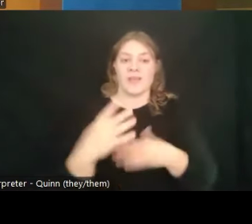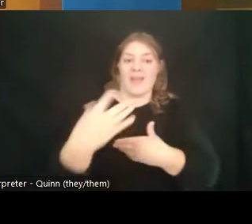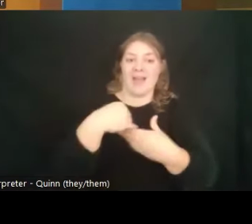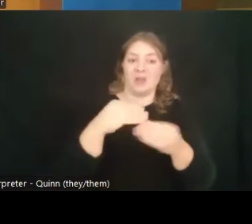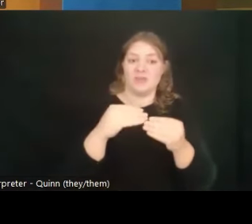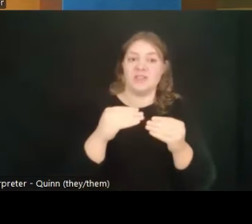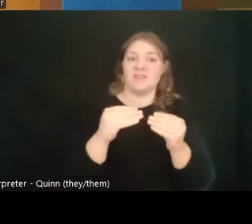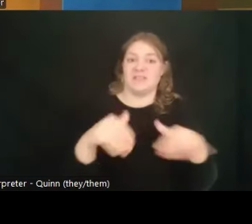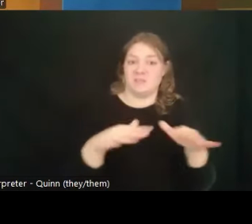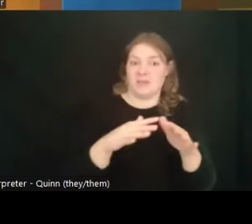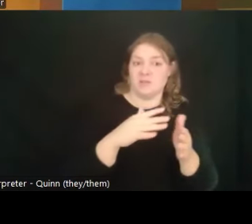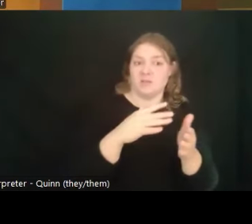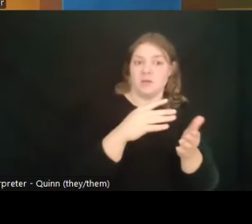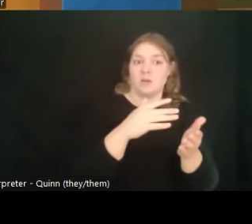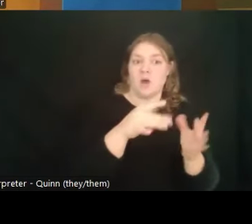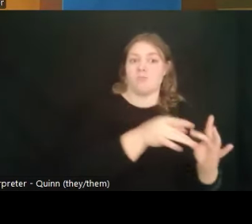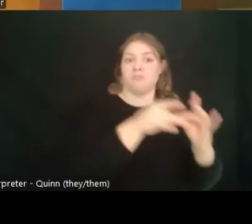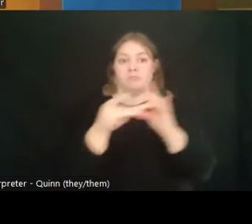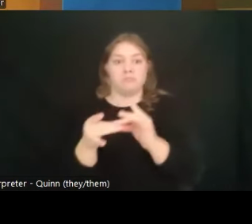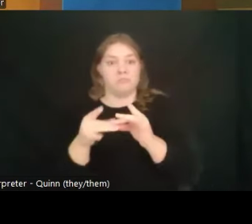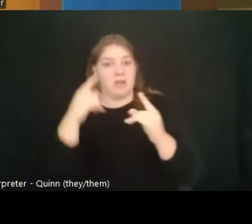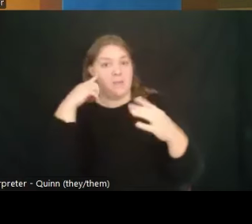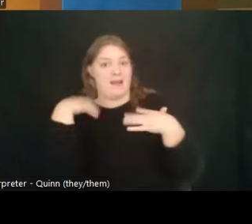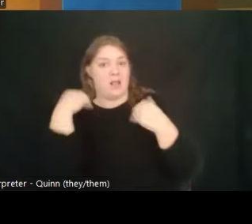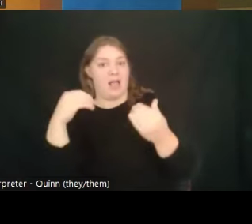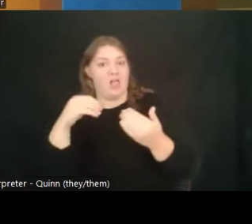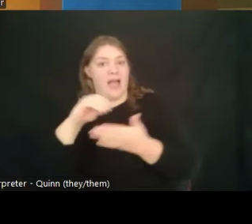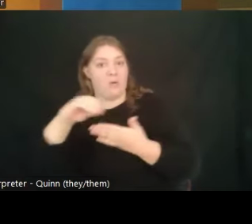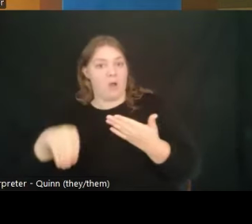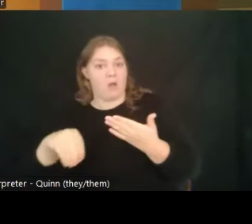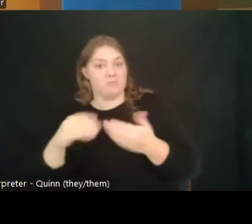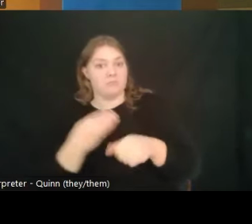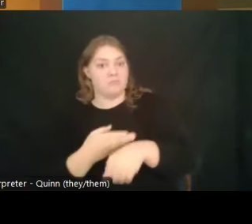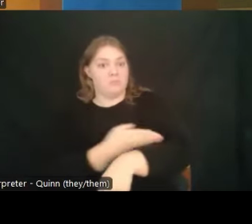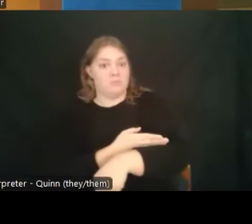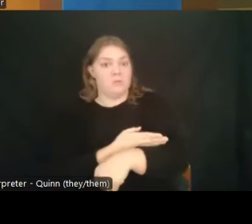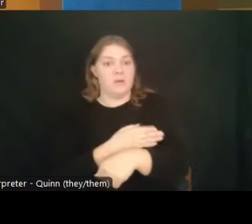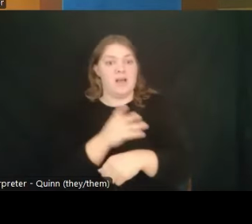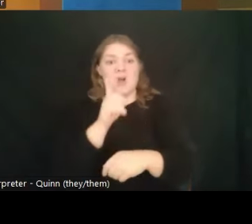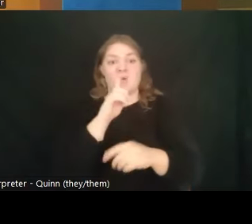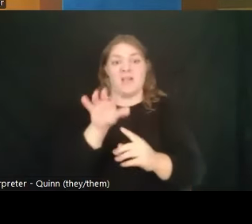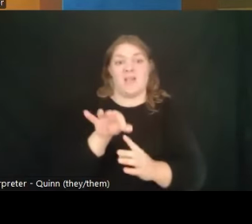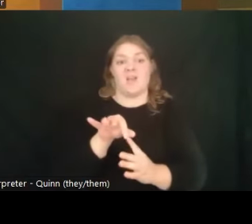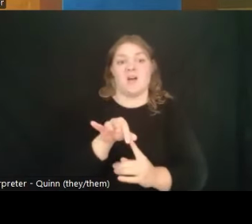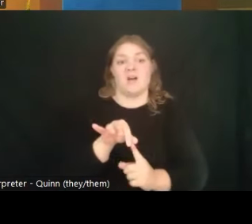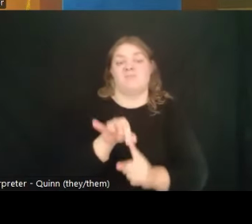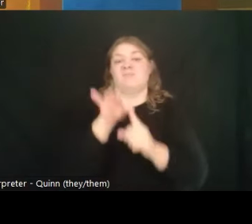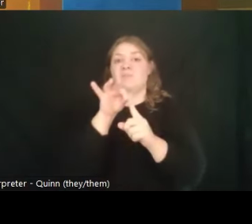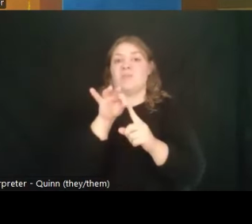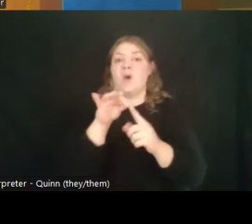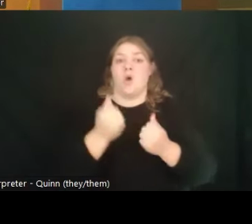health outcome um really wanting to highlight that preventing burnout which has been a huge